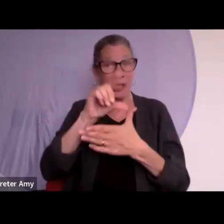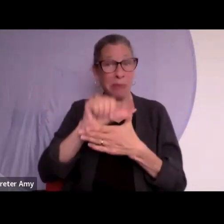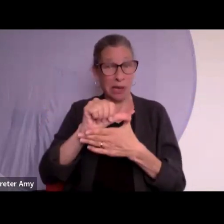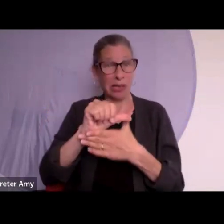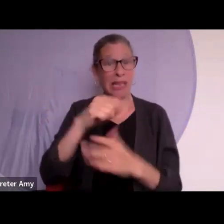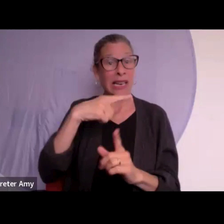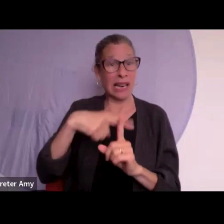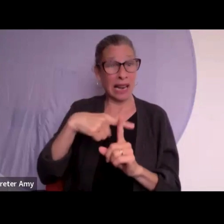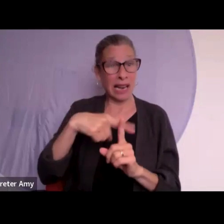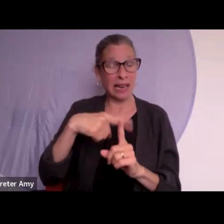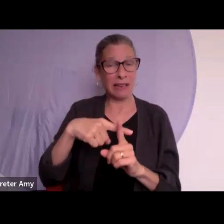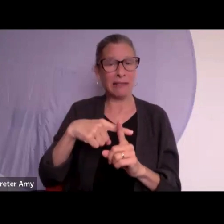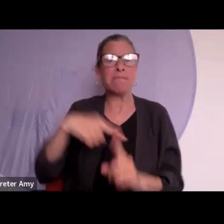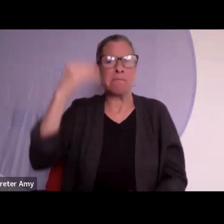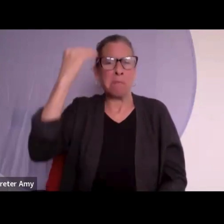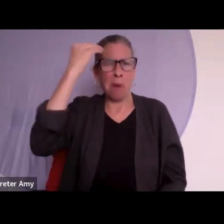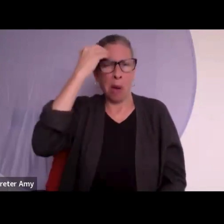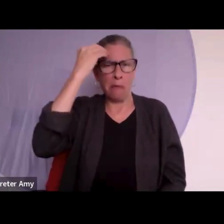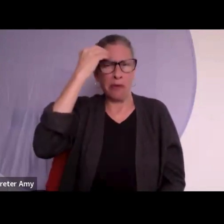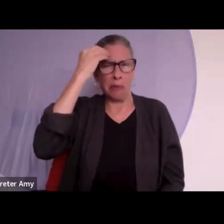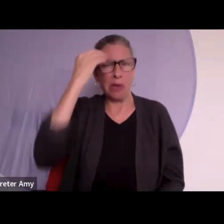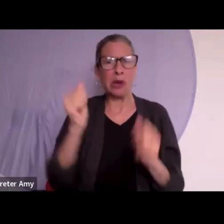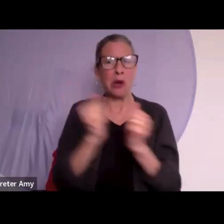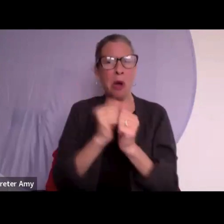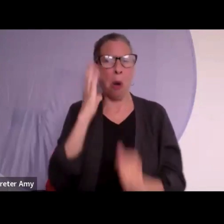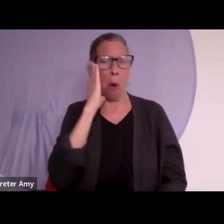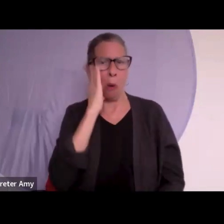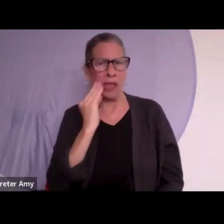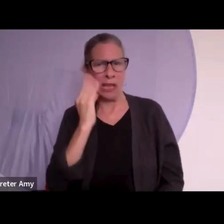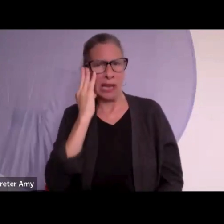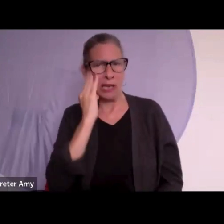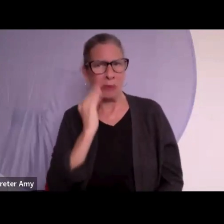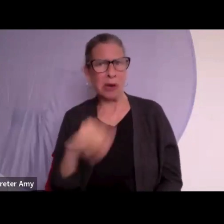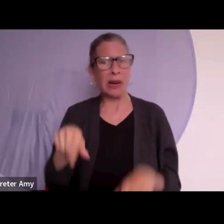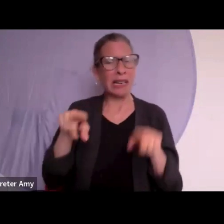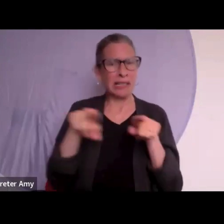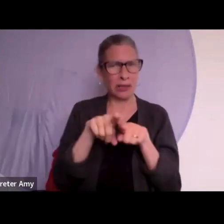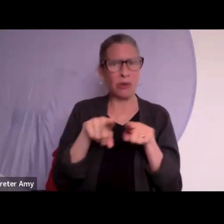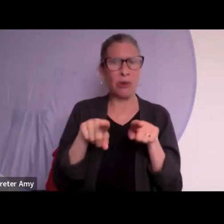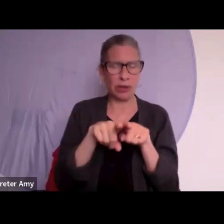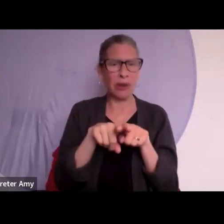I'm very familiar with the experience. And also, if I